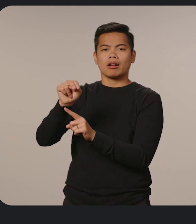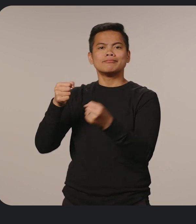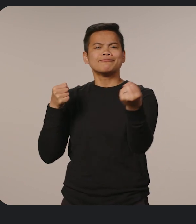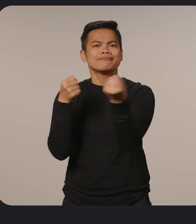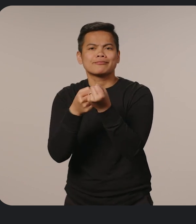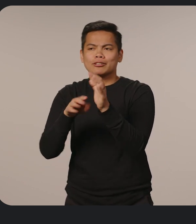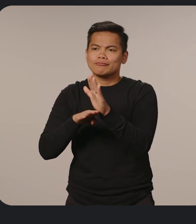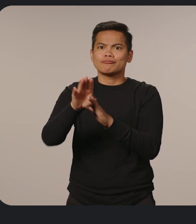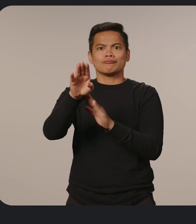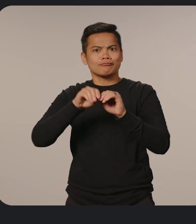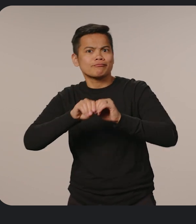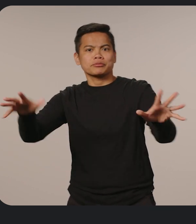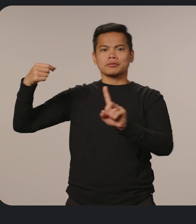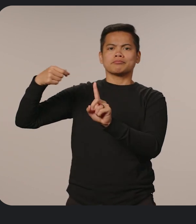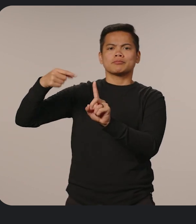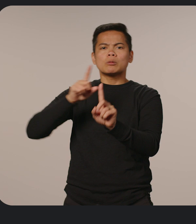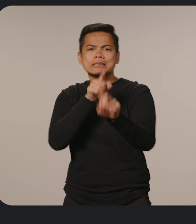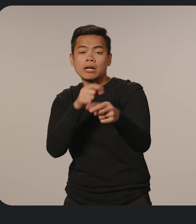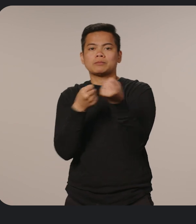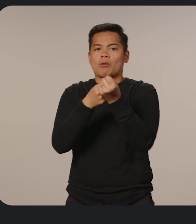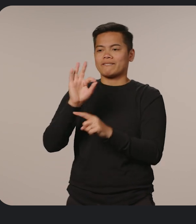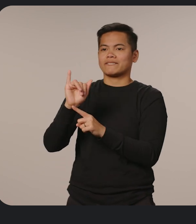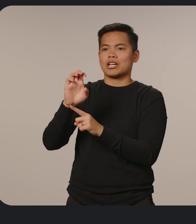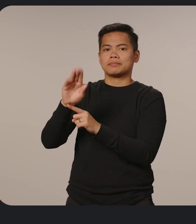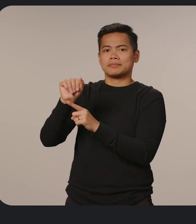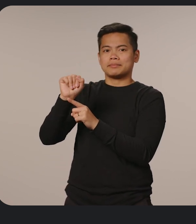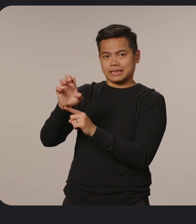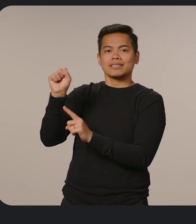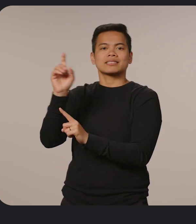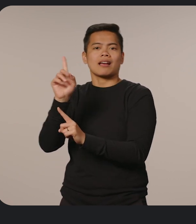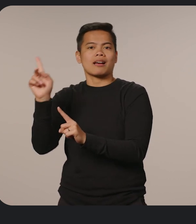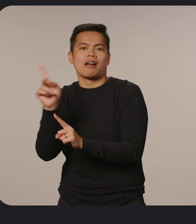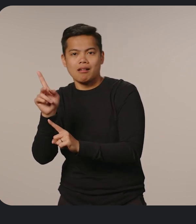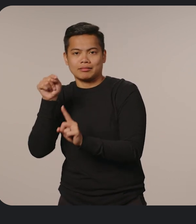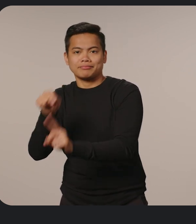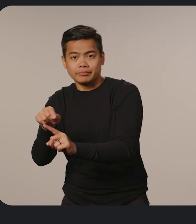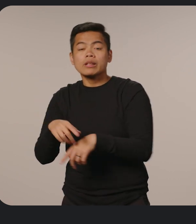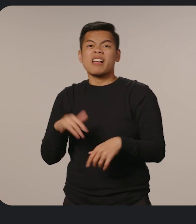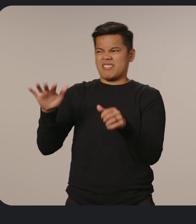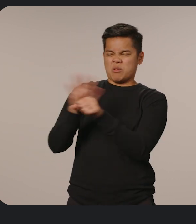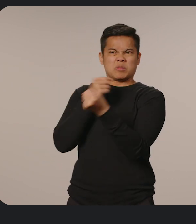supported in the Firebase admin SDK for node.js including support for file store